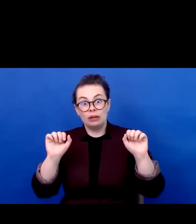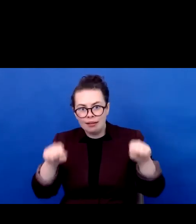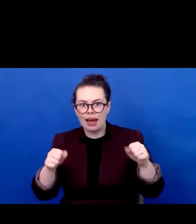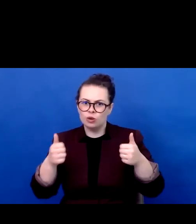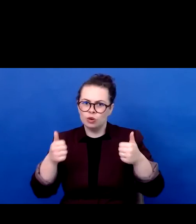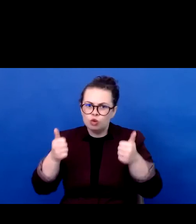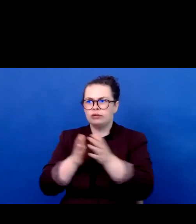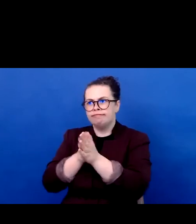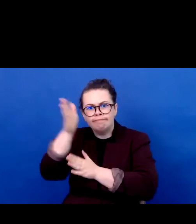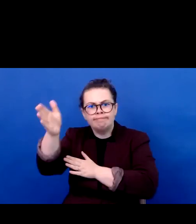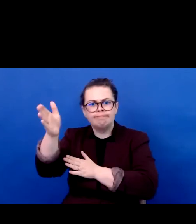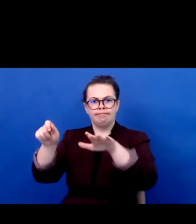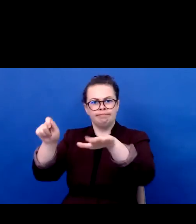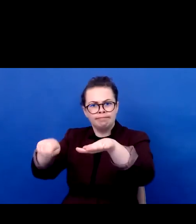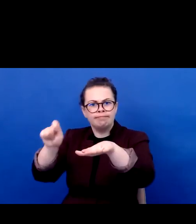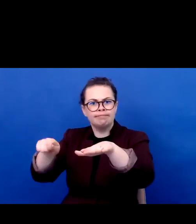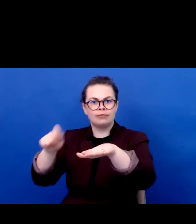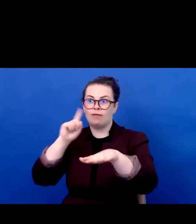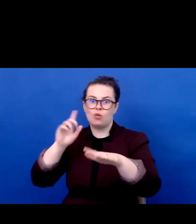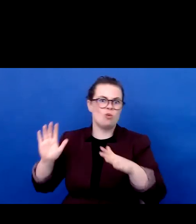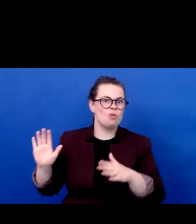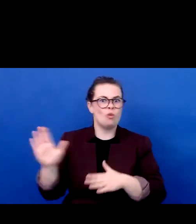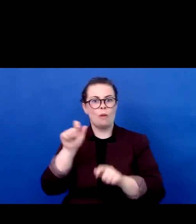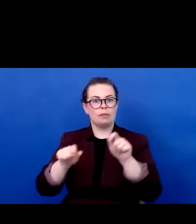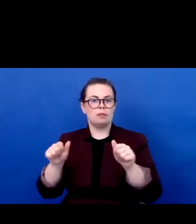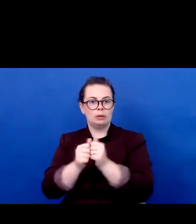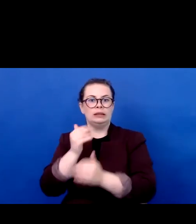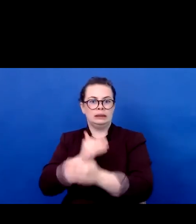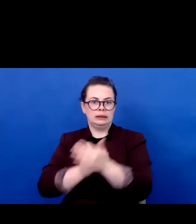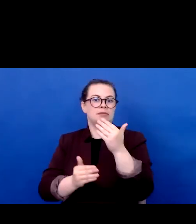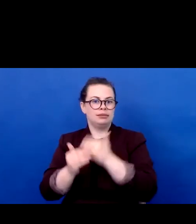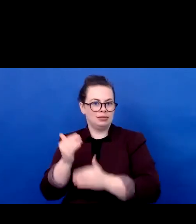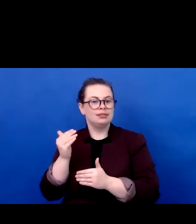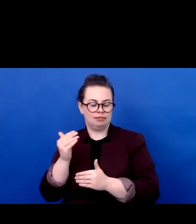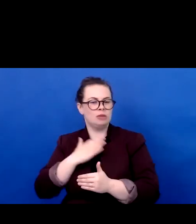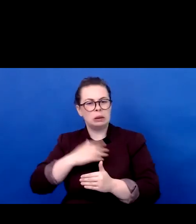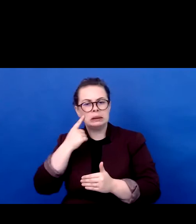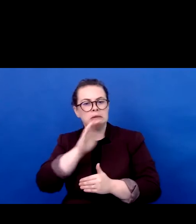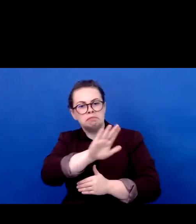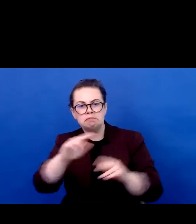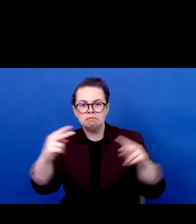during this panoramic so uh pushing the implementation of these refugees to be